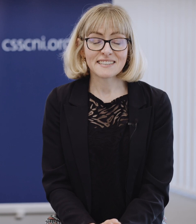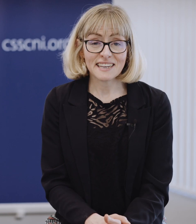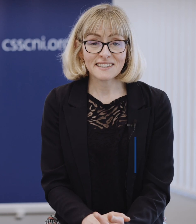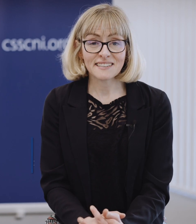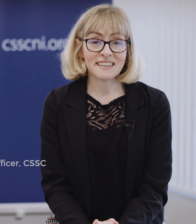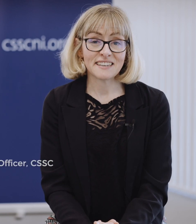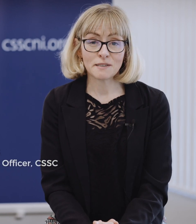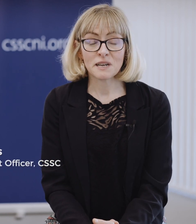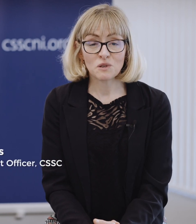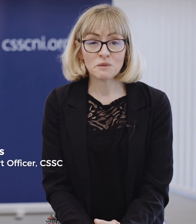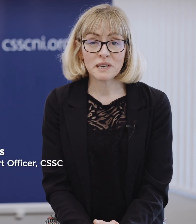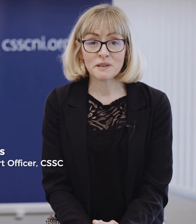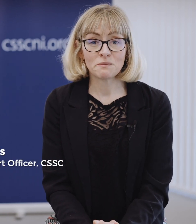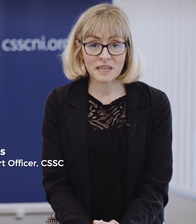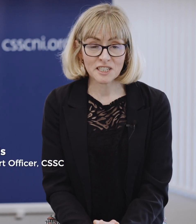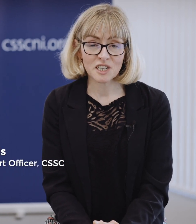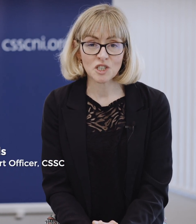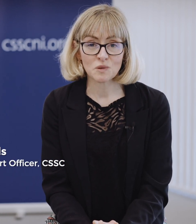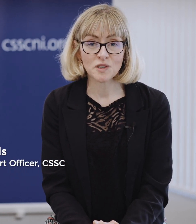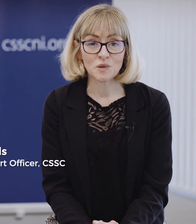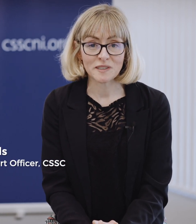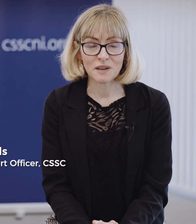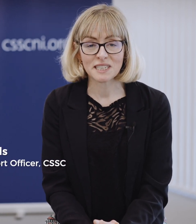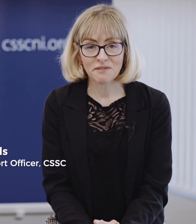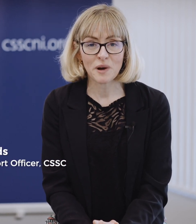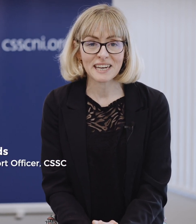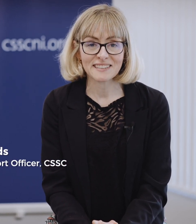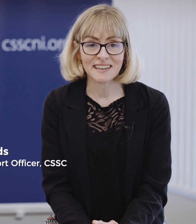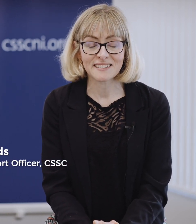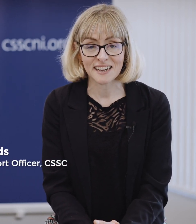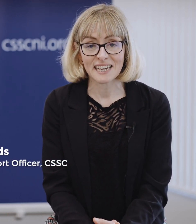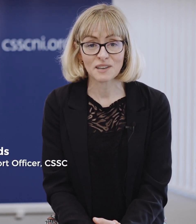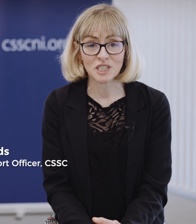CSSC is proud to be able to bring to controlled schools our deaf awareness and sign language